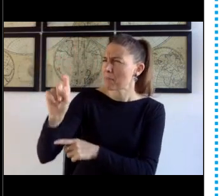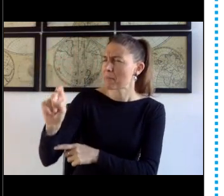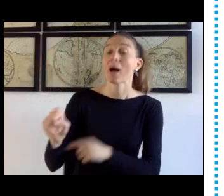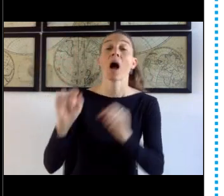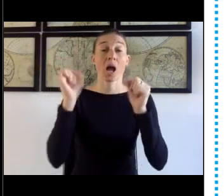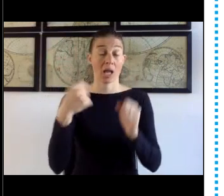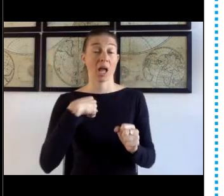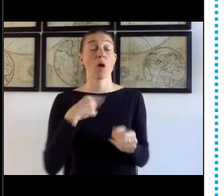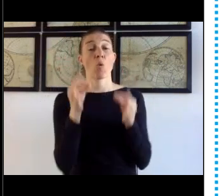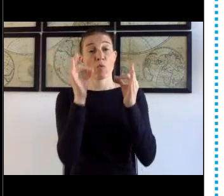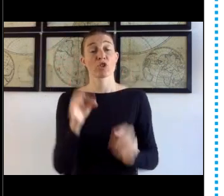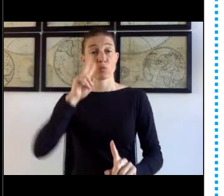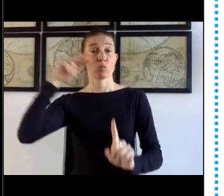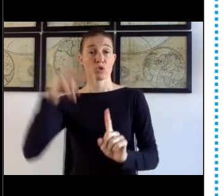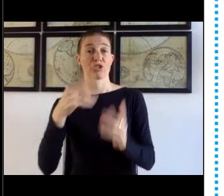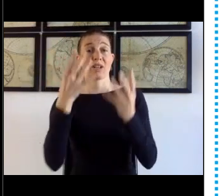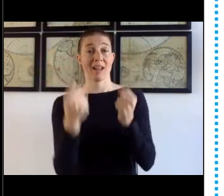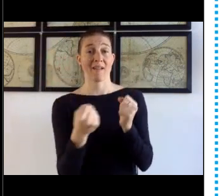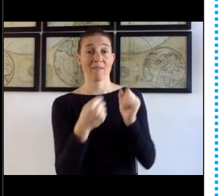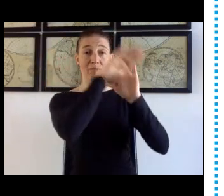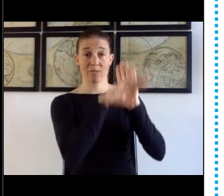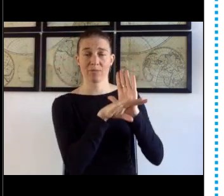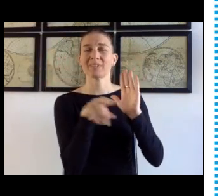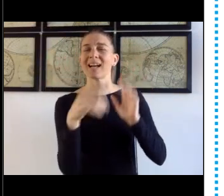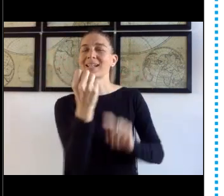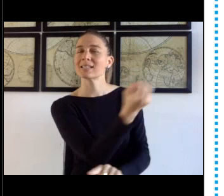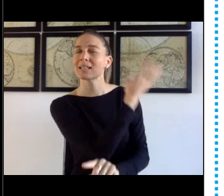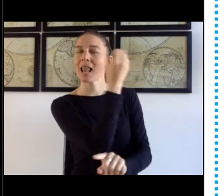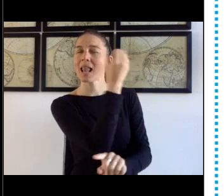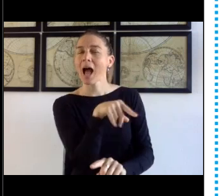and that we have linked later in the slides as Mher mentioned.